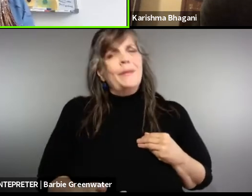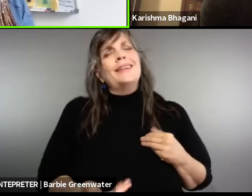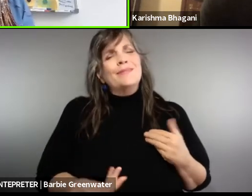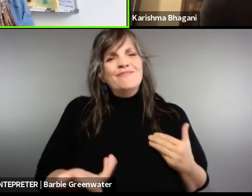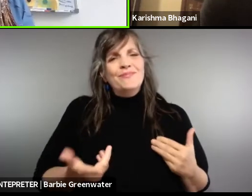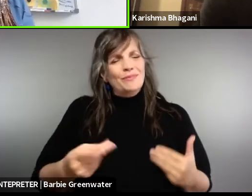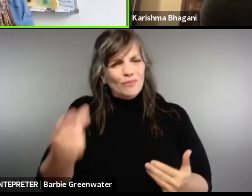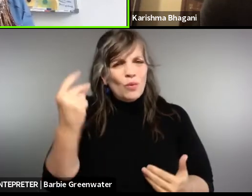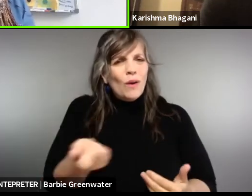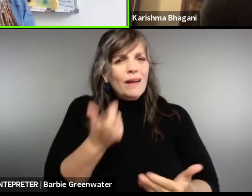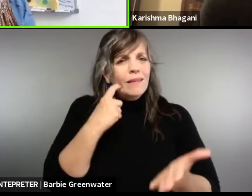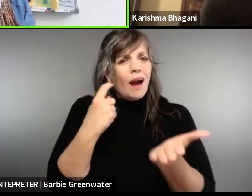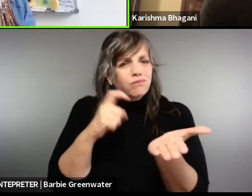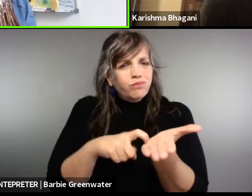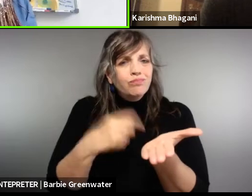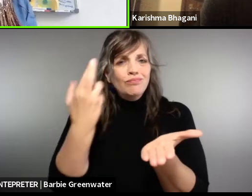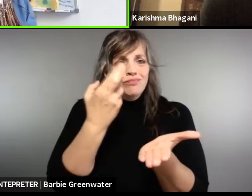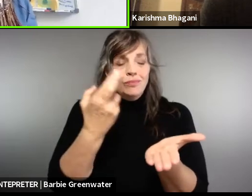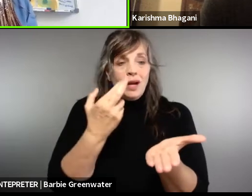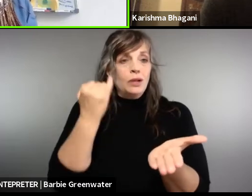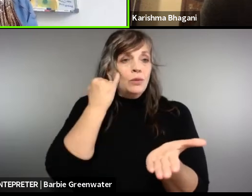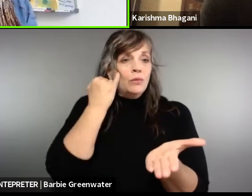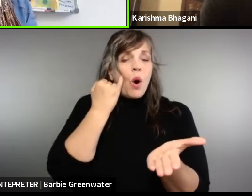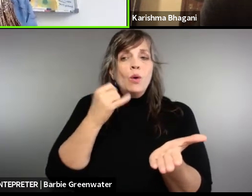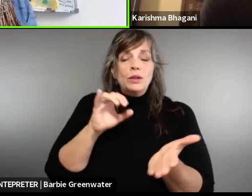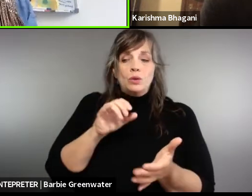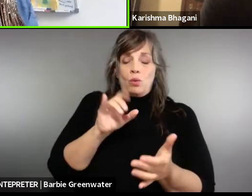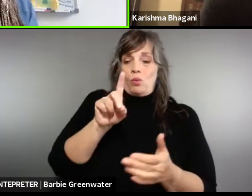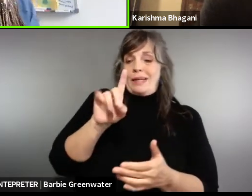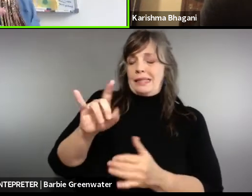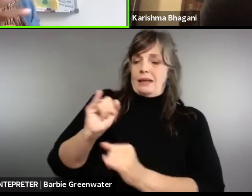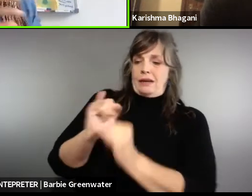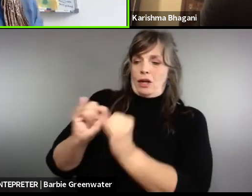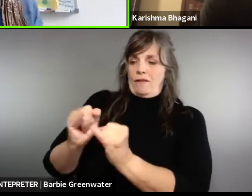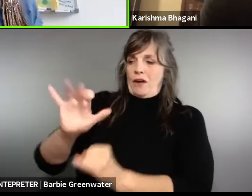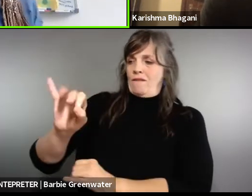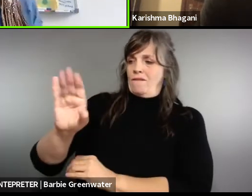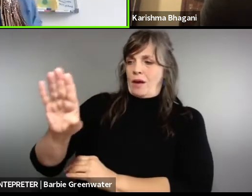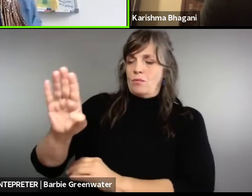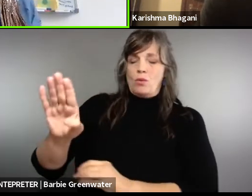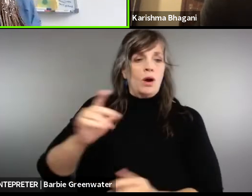we've done the interviews in February. So a good few months after he did make his announcement,